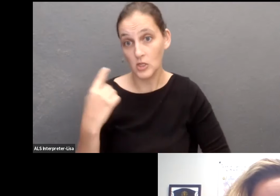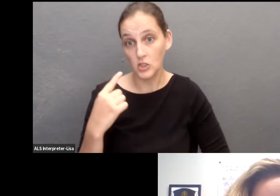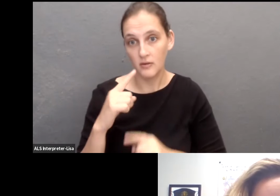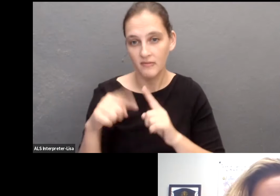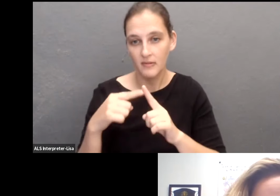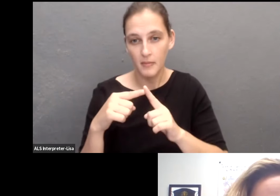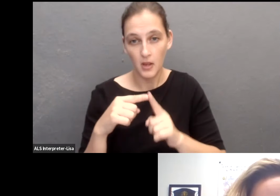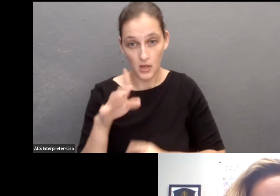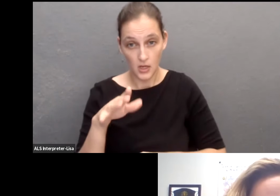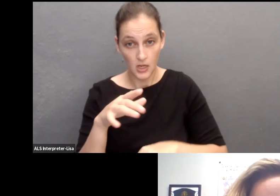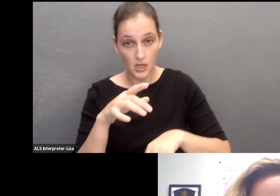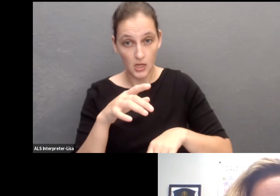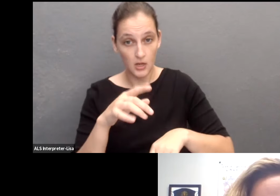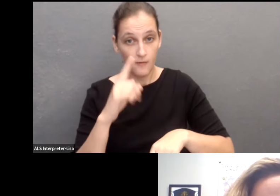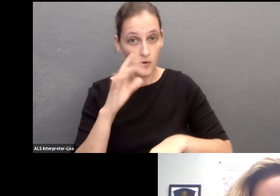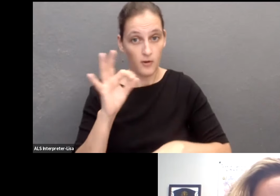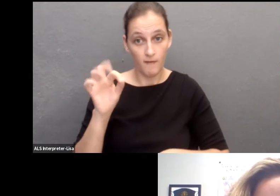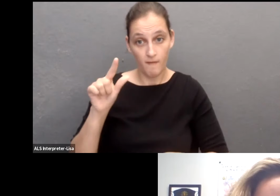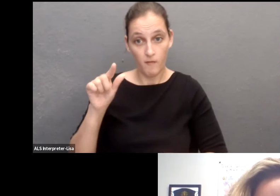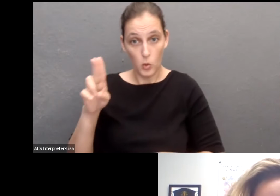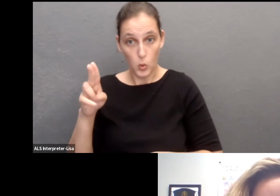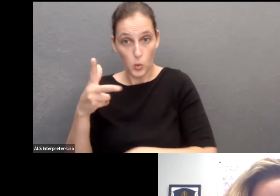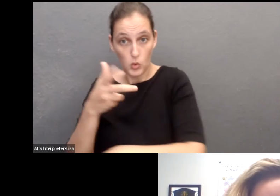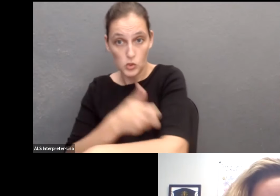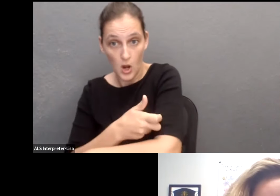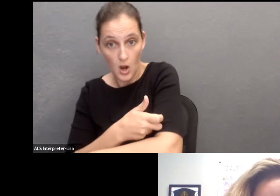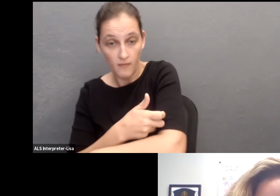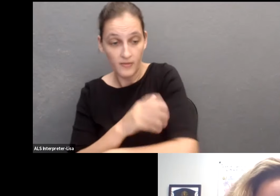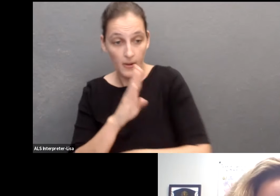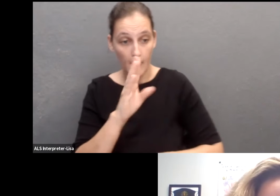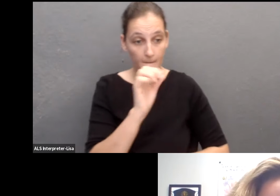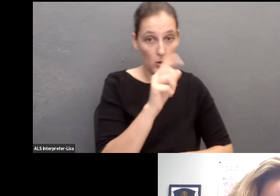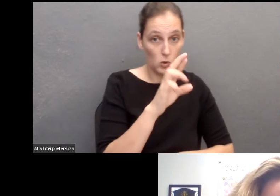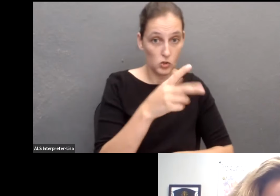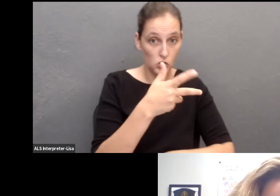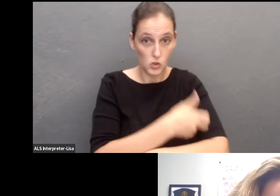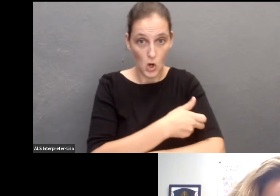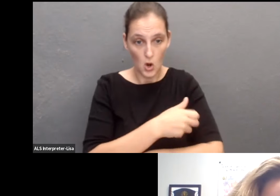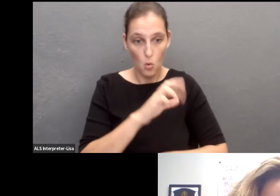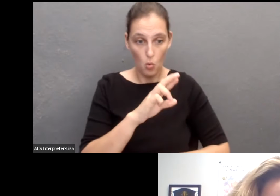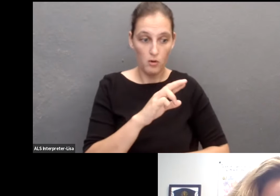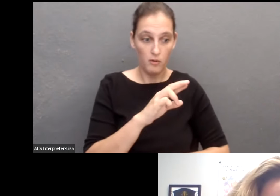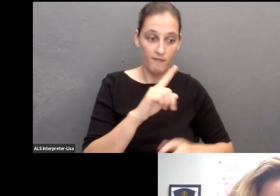timing of getting a flu shot or and or a booster shot or even your initial vaccination, does